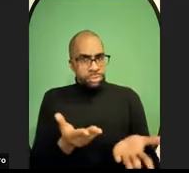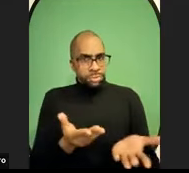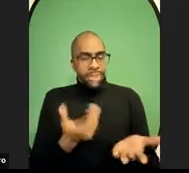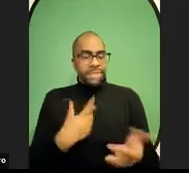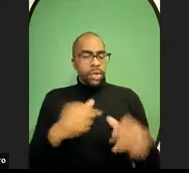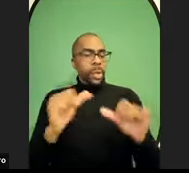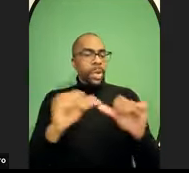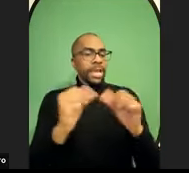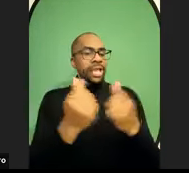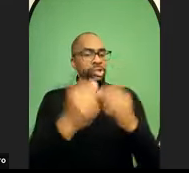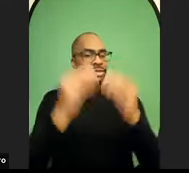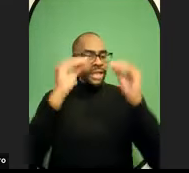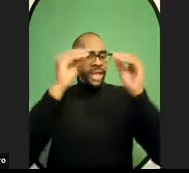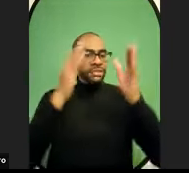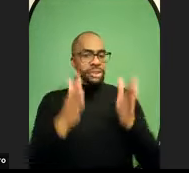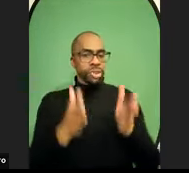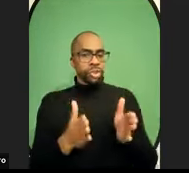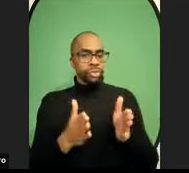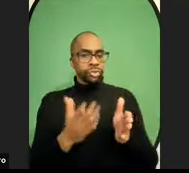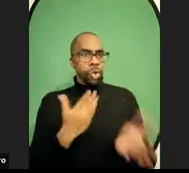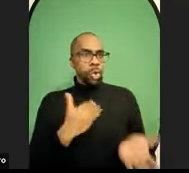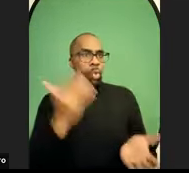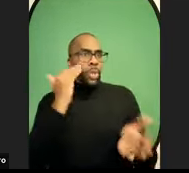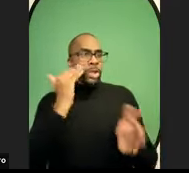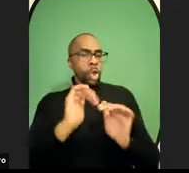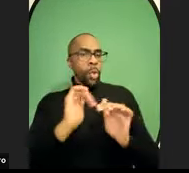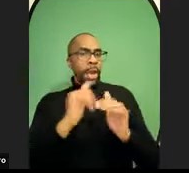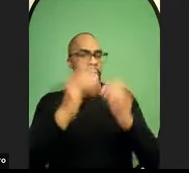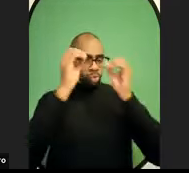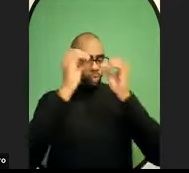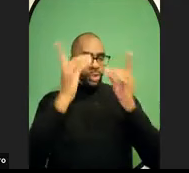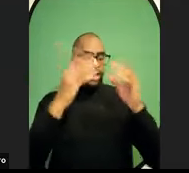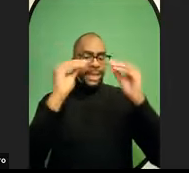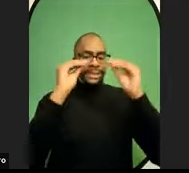we we're not doctors. What we you know we're an agency of teachers, and what we know